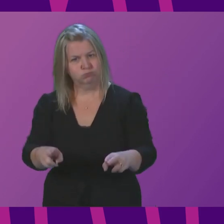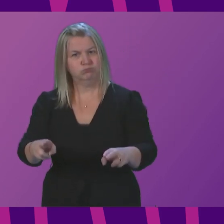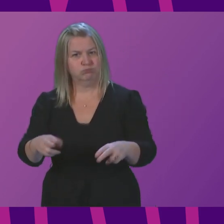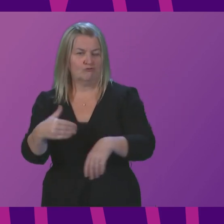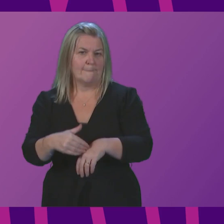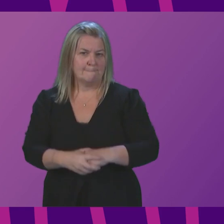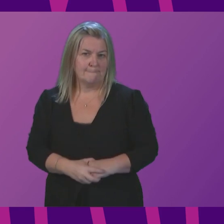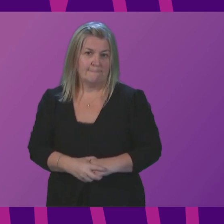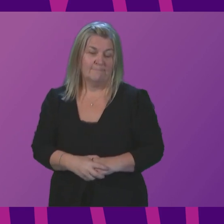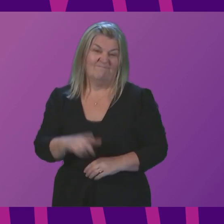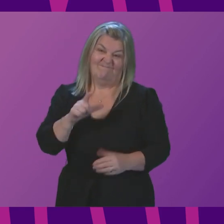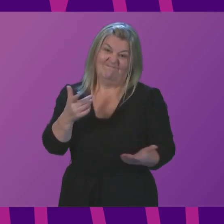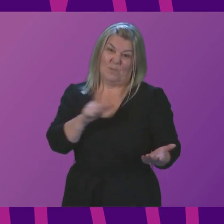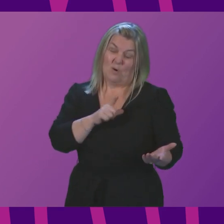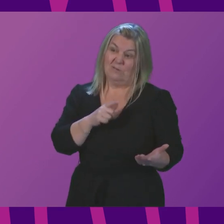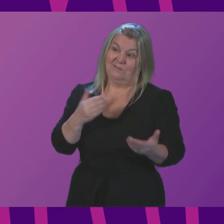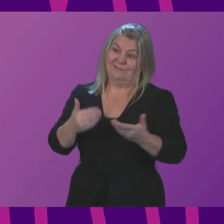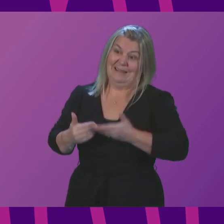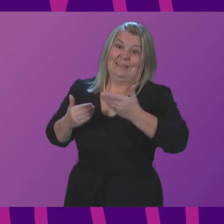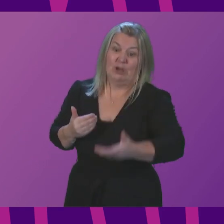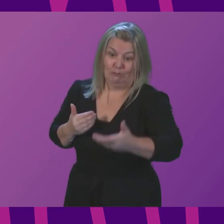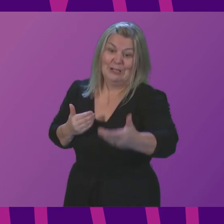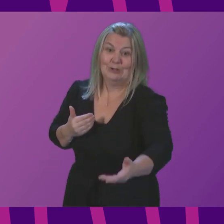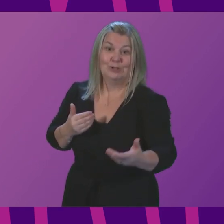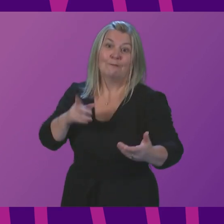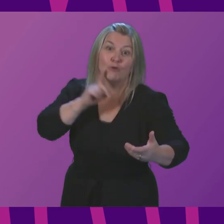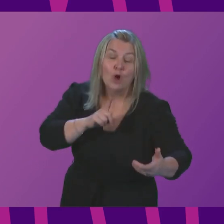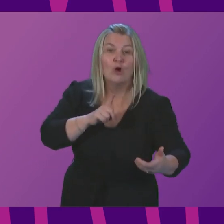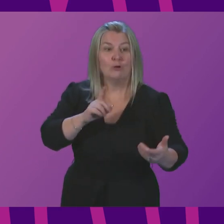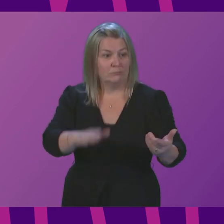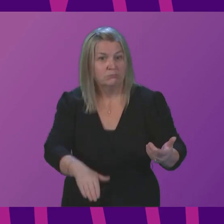the next generations of girls growing up in Scotland and around the world do not suffer